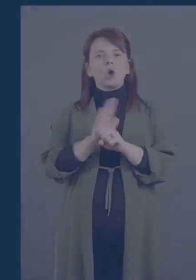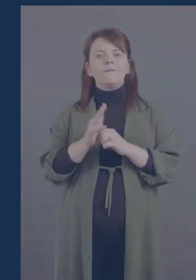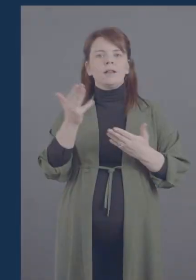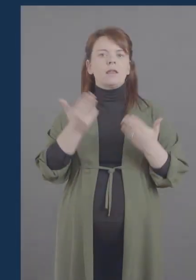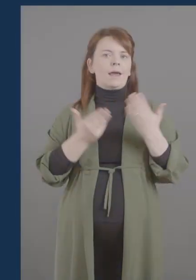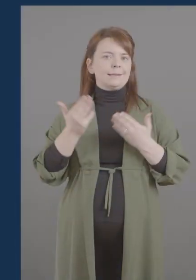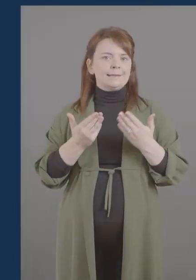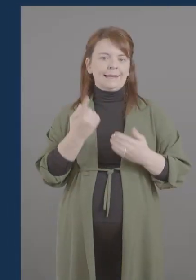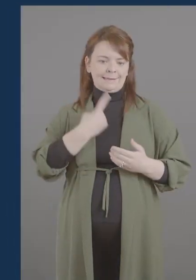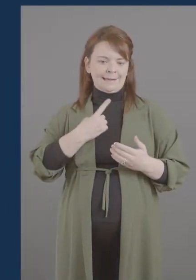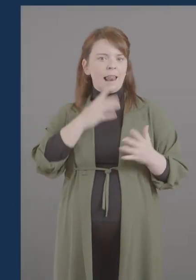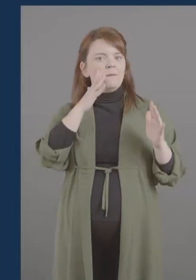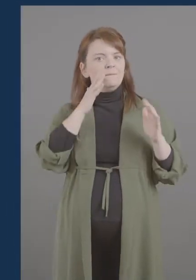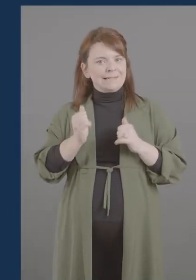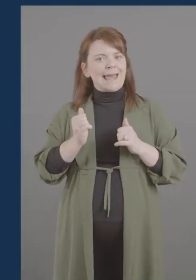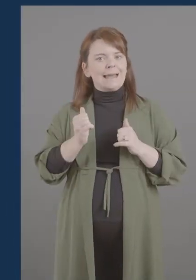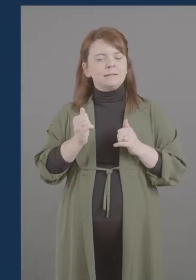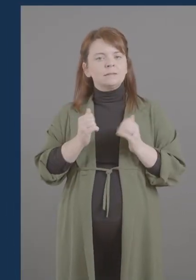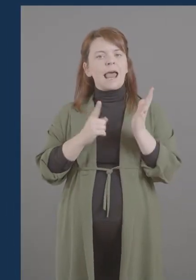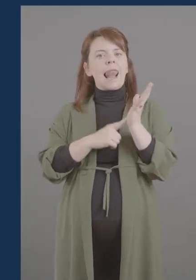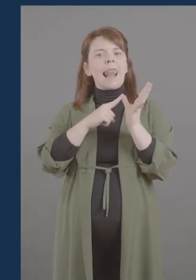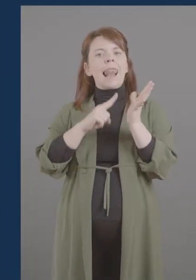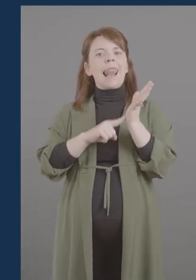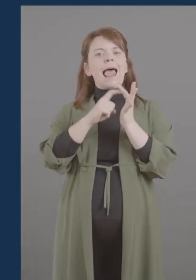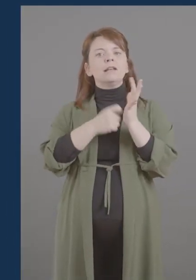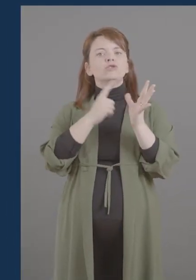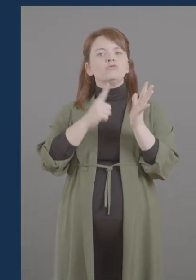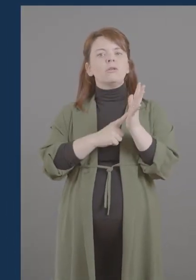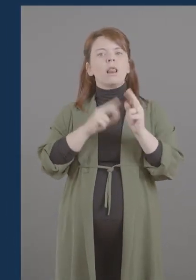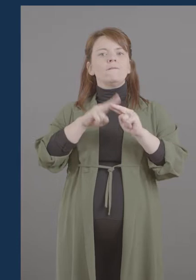Covid-19 self-test using a lateral flow device LFD kit